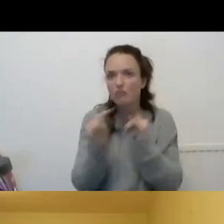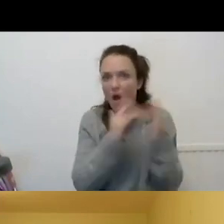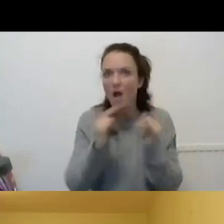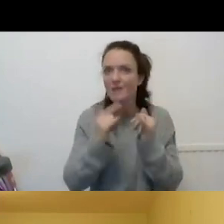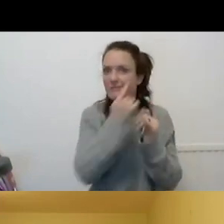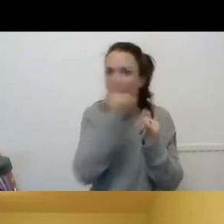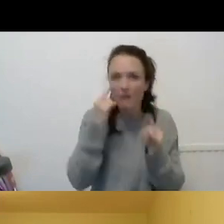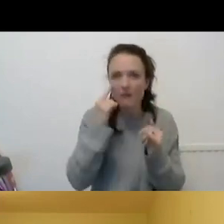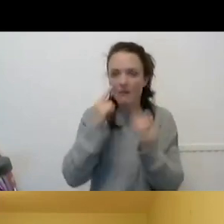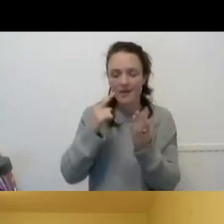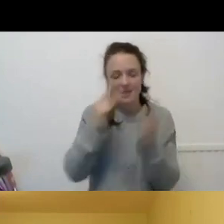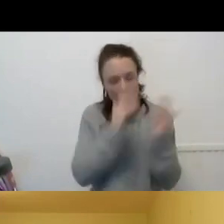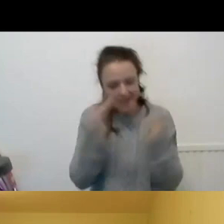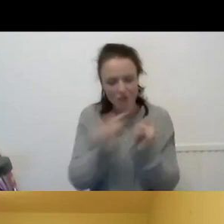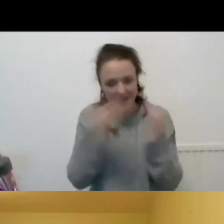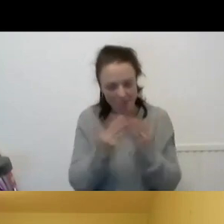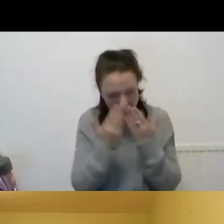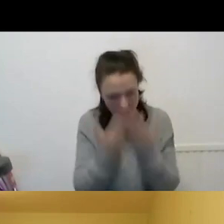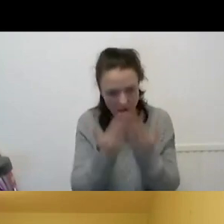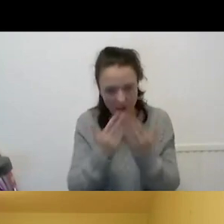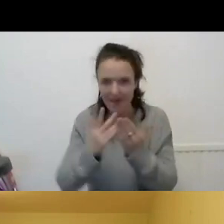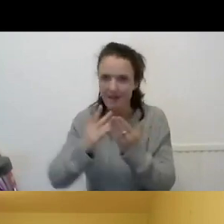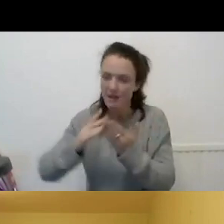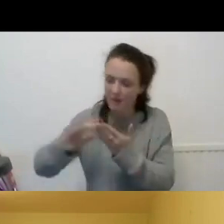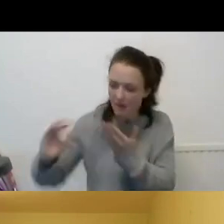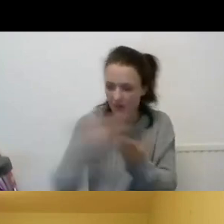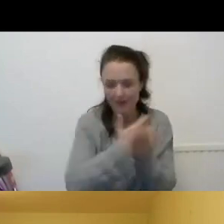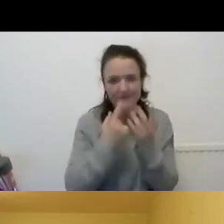was a very happy day, when it was announced that the vaccine worked, and it was safe.